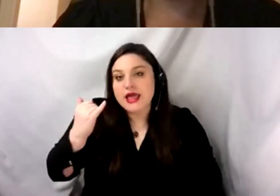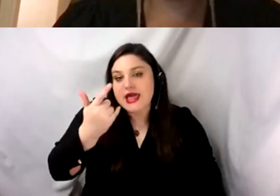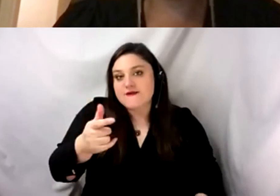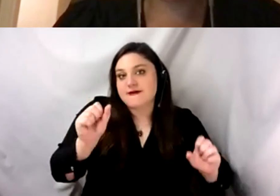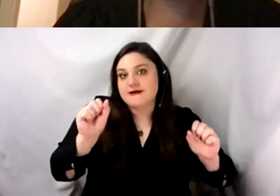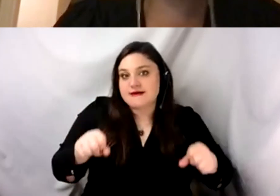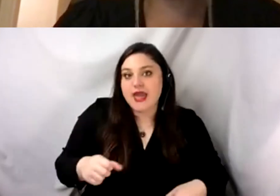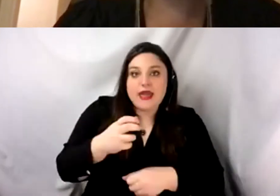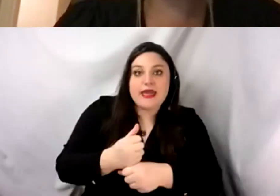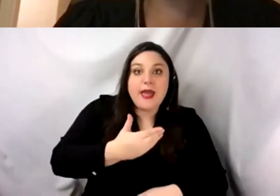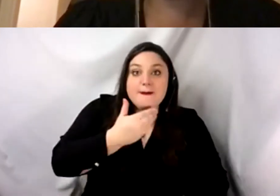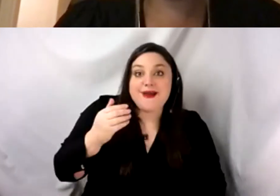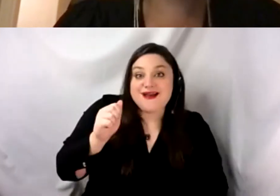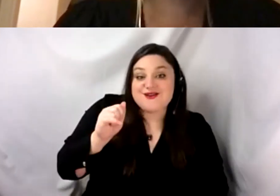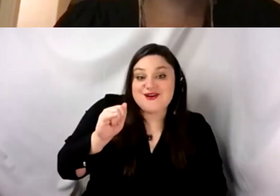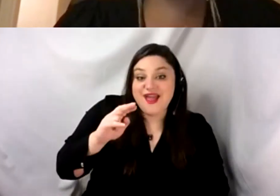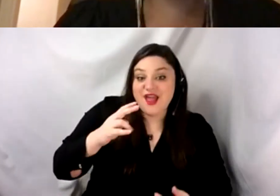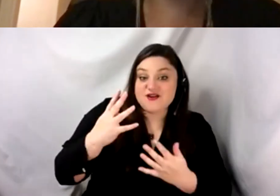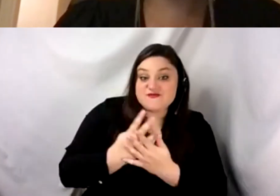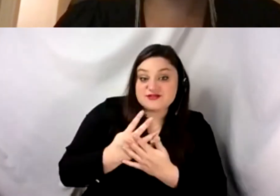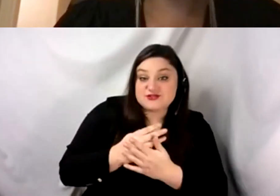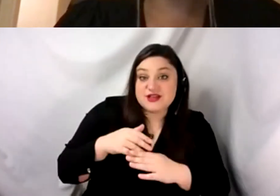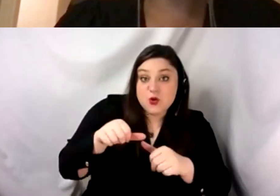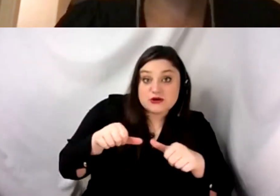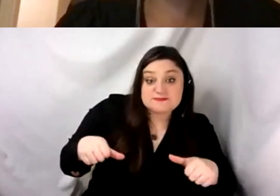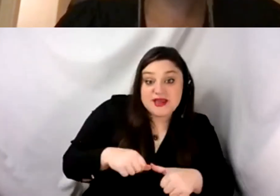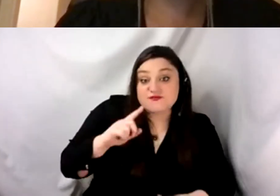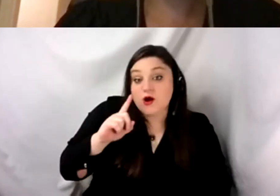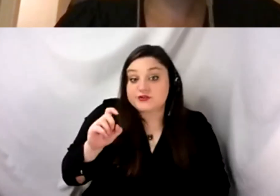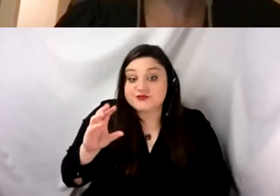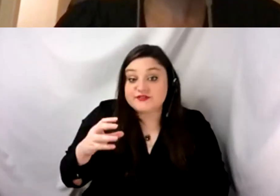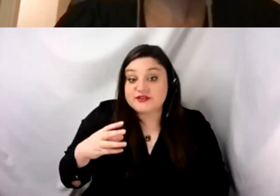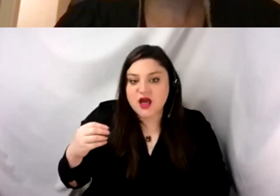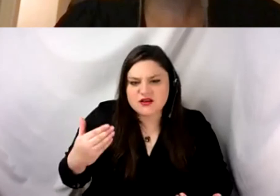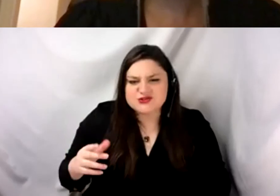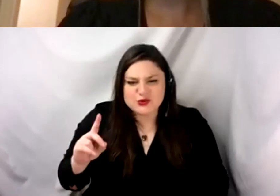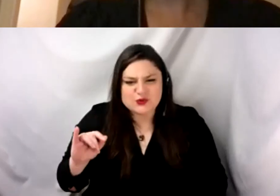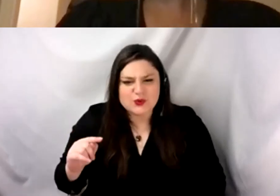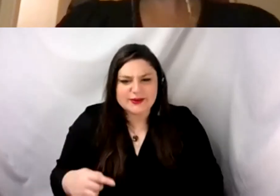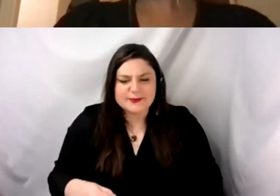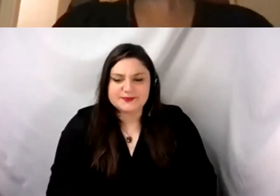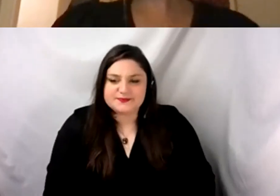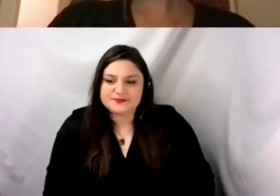it.